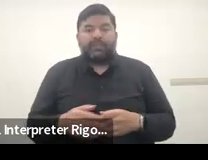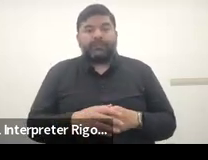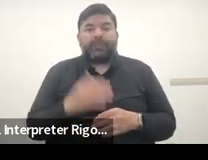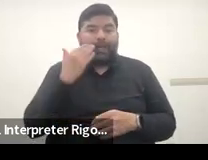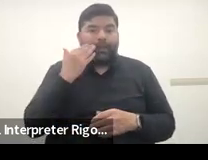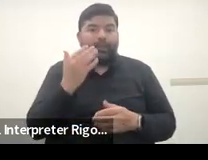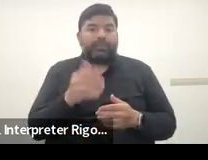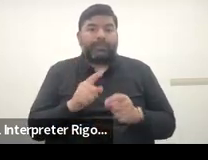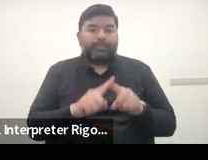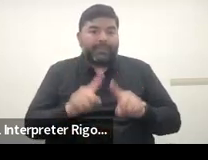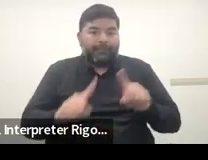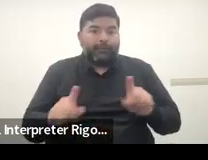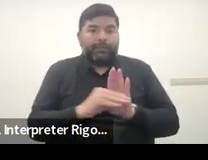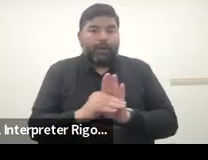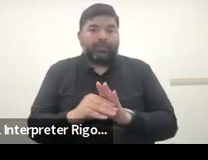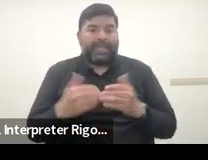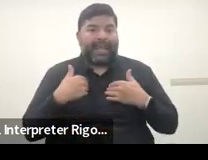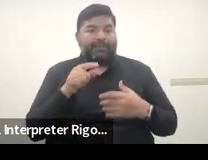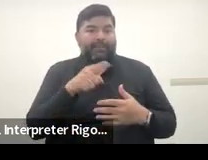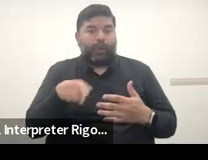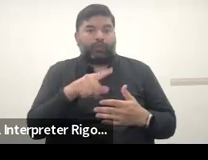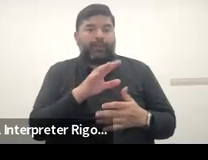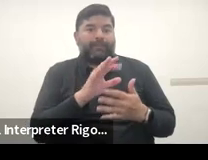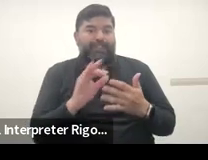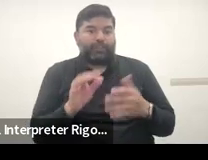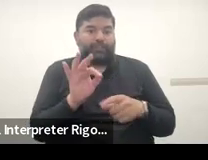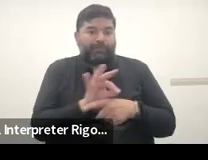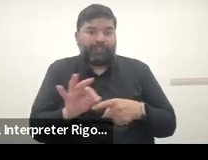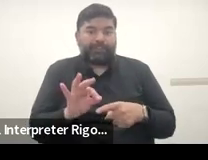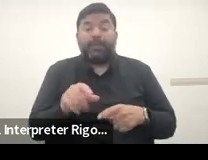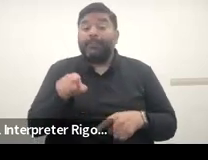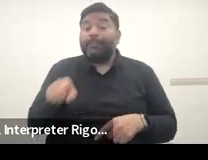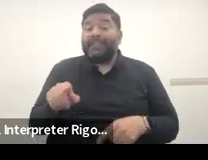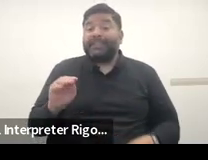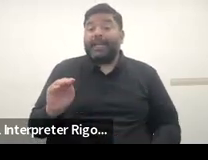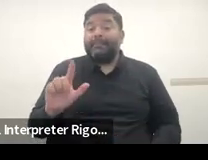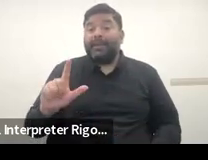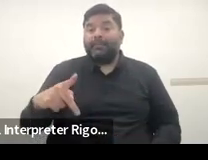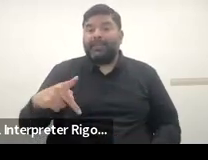for that reason. And this— by the way way this MLP was two layers so not not very